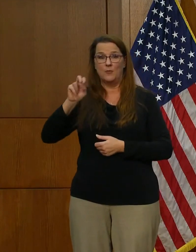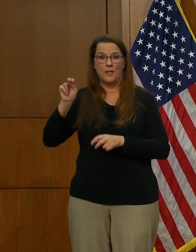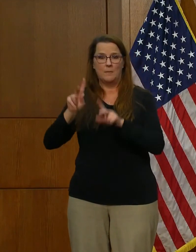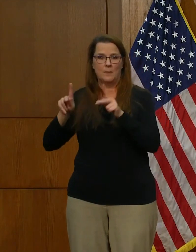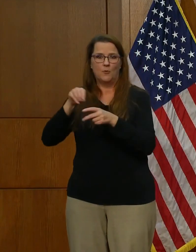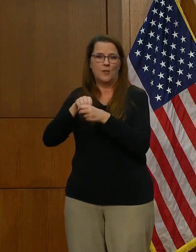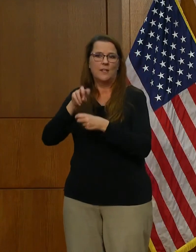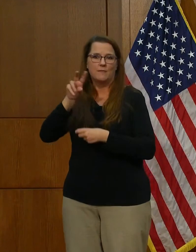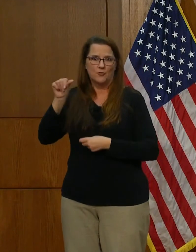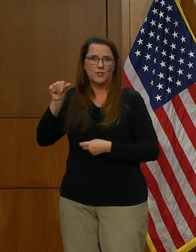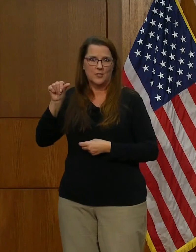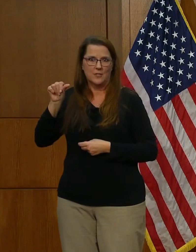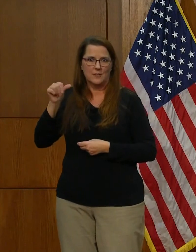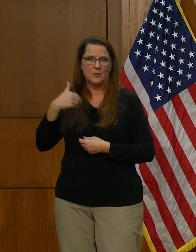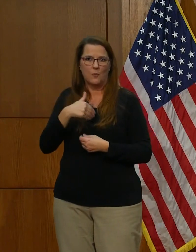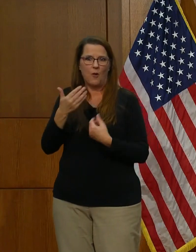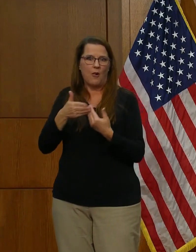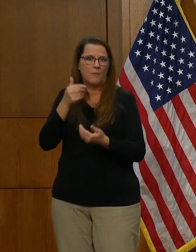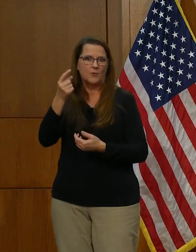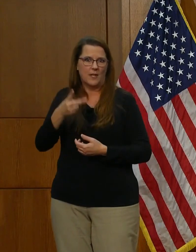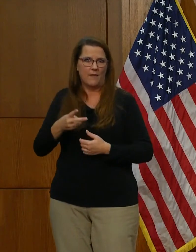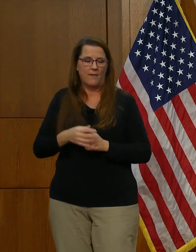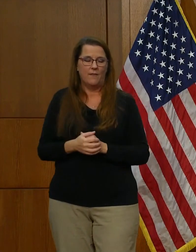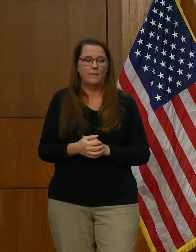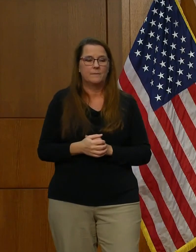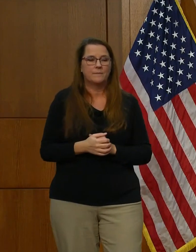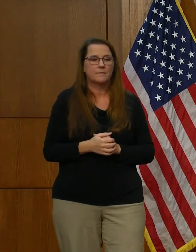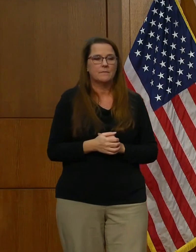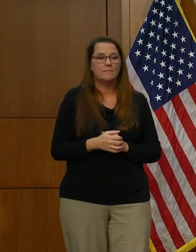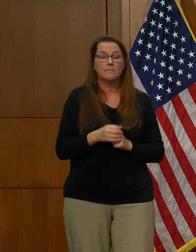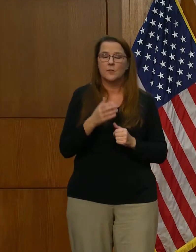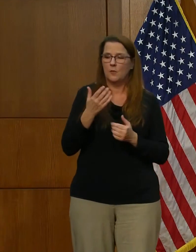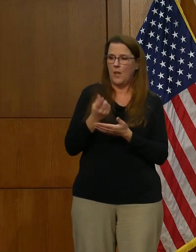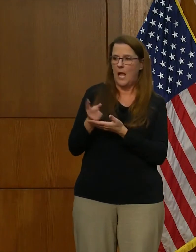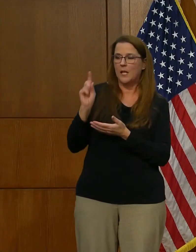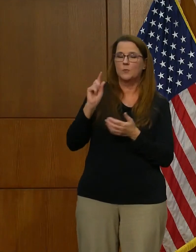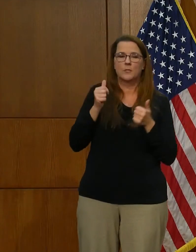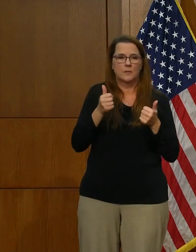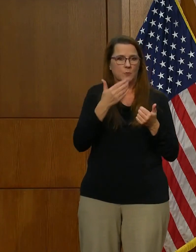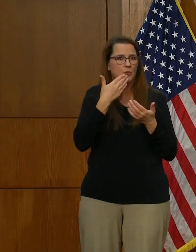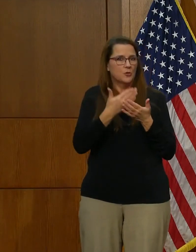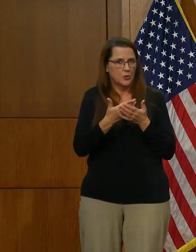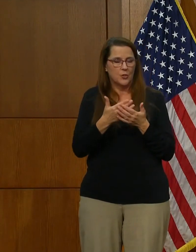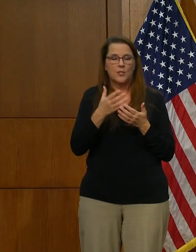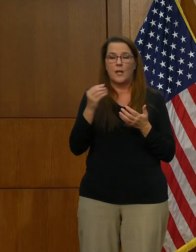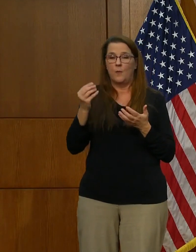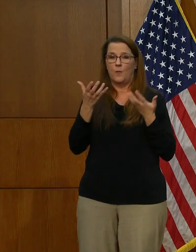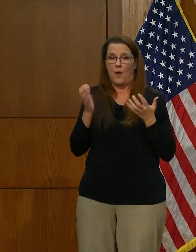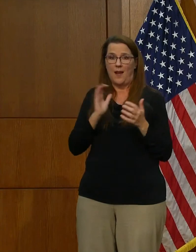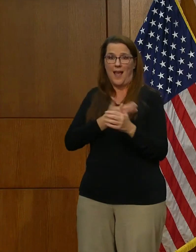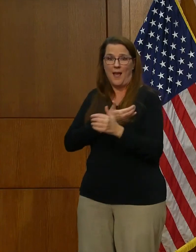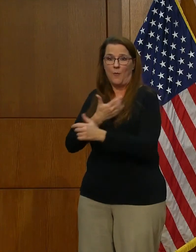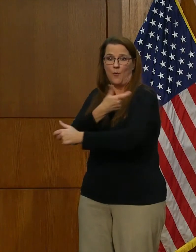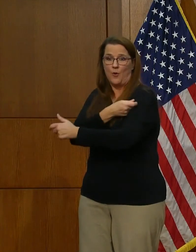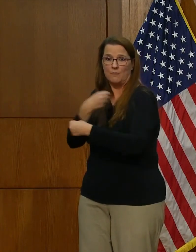MILLION VIRGINIANS. WE HAD A VERY GOOD WEEK LAST WEEK, VACCINATING VIRGINIANS AND